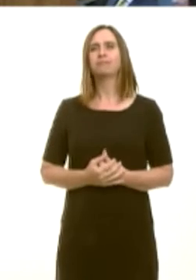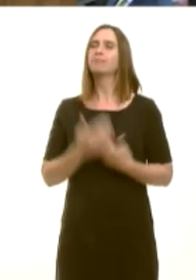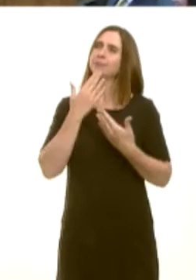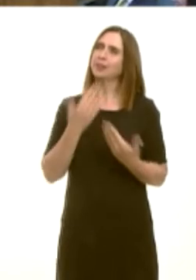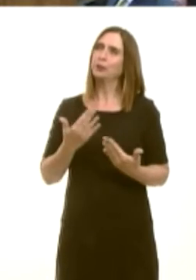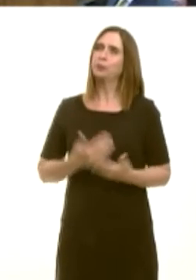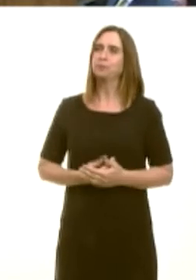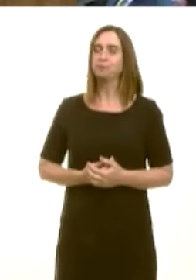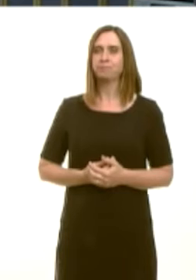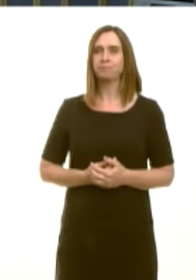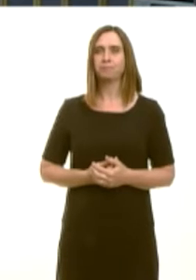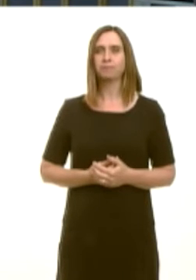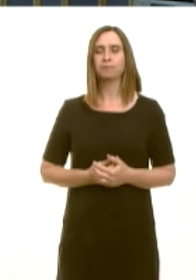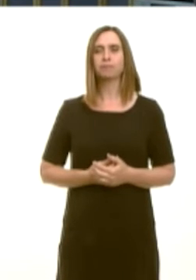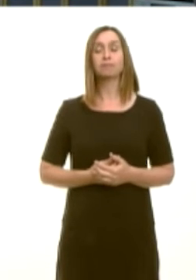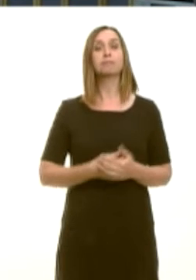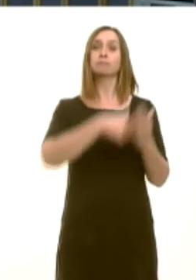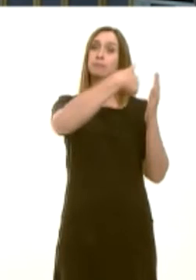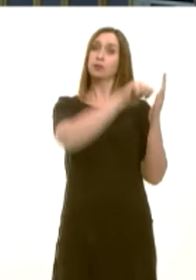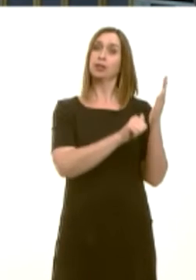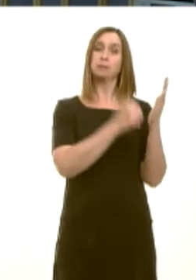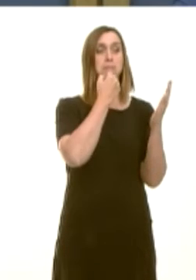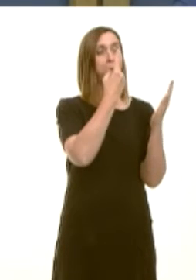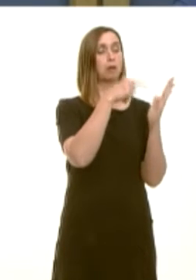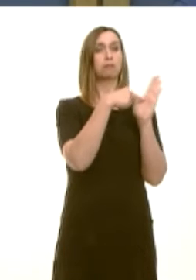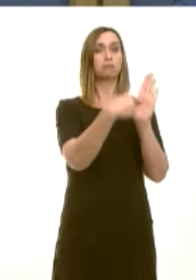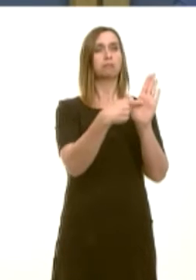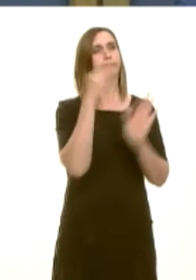move to the agenda, and the first item this afternoon is questions to the First Minister,